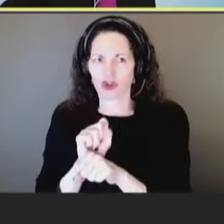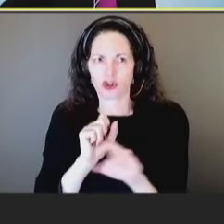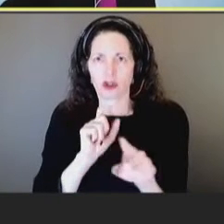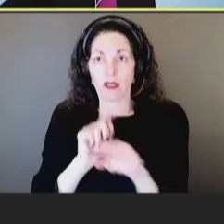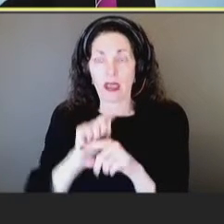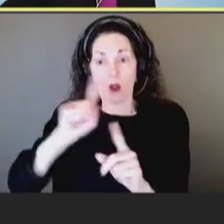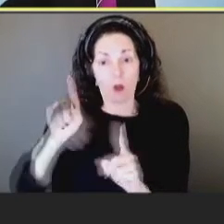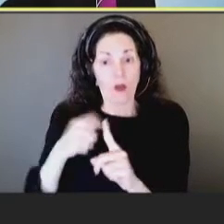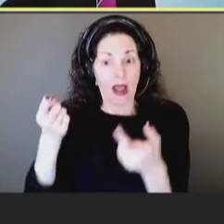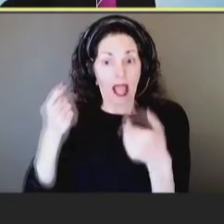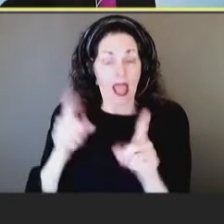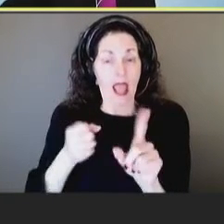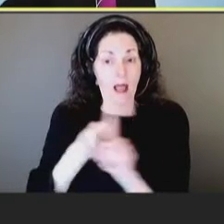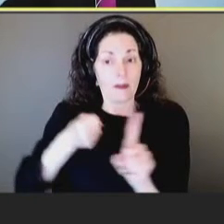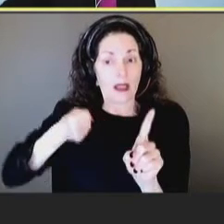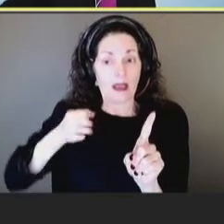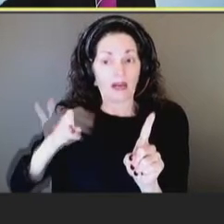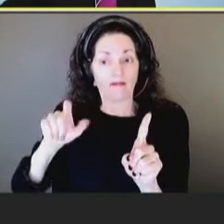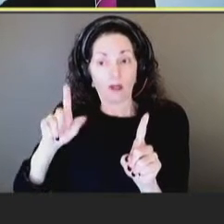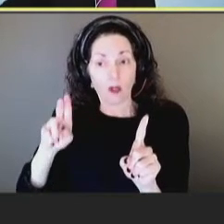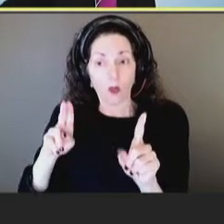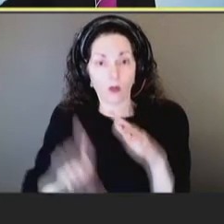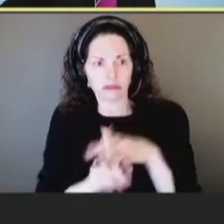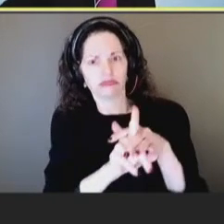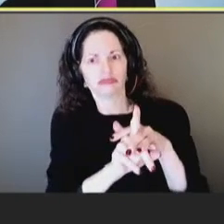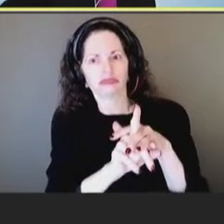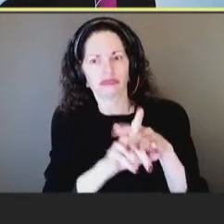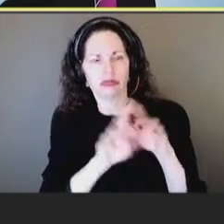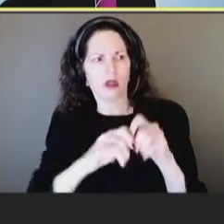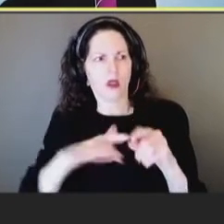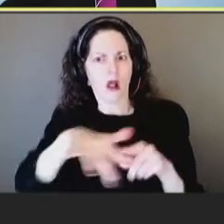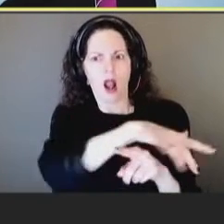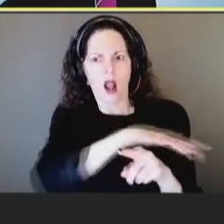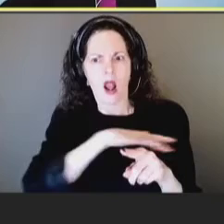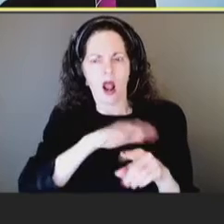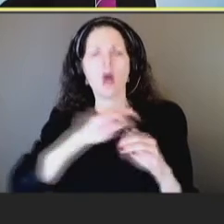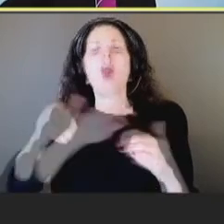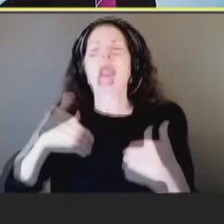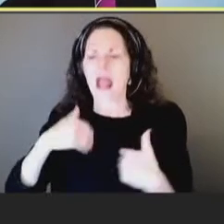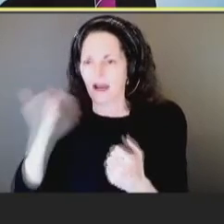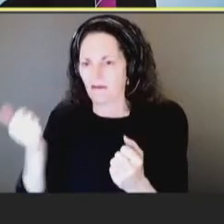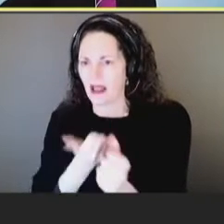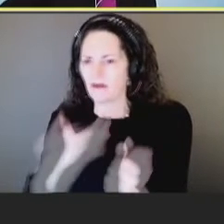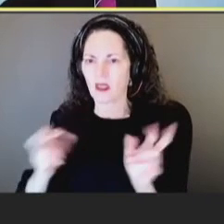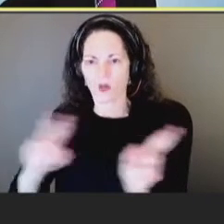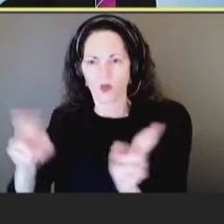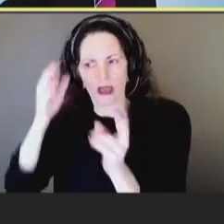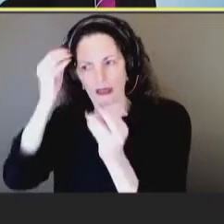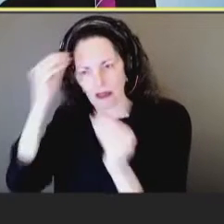the clinic or at the administration site, that all the data exists for that administration to occur